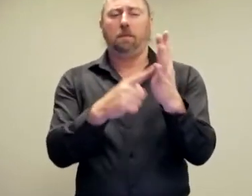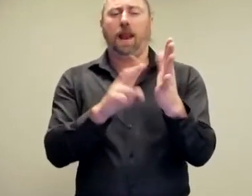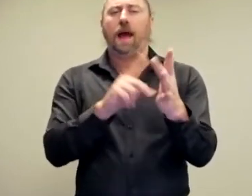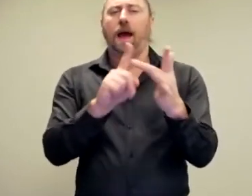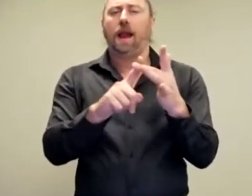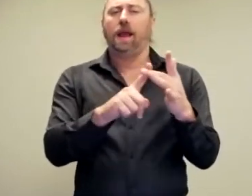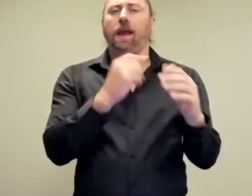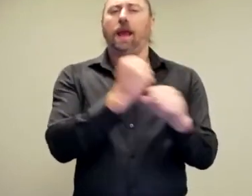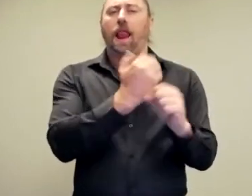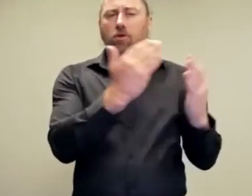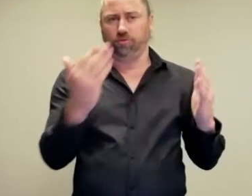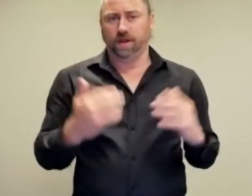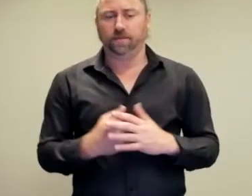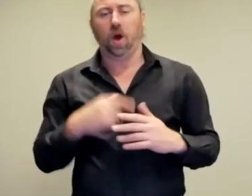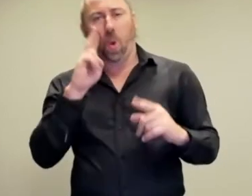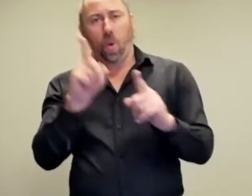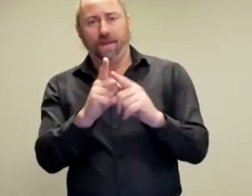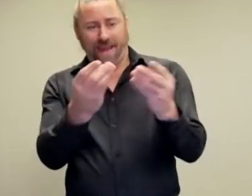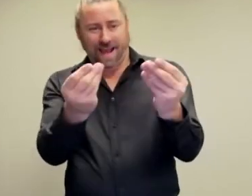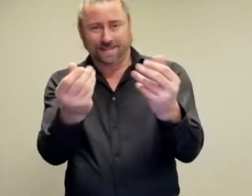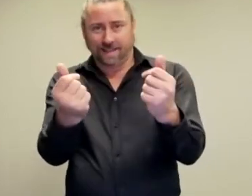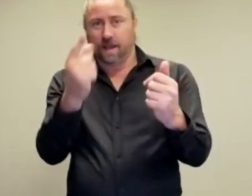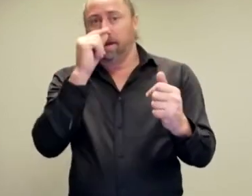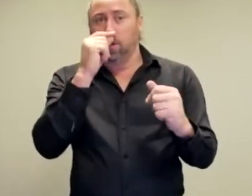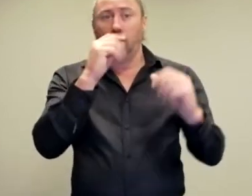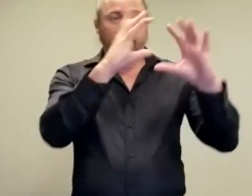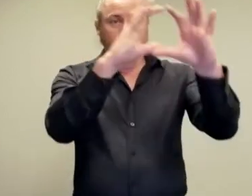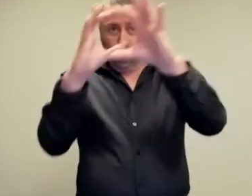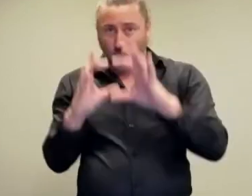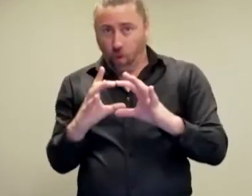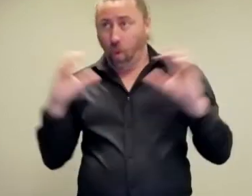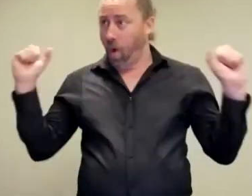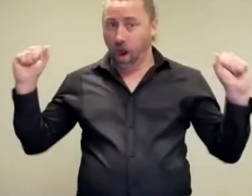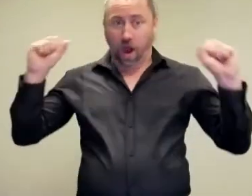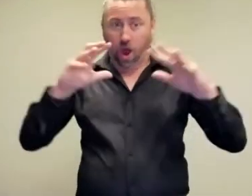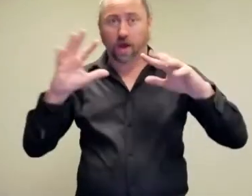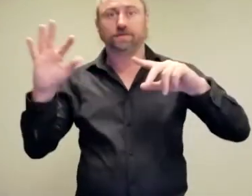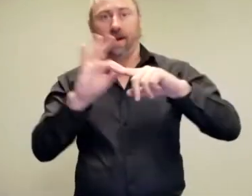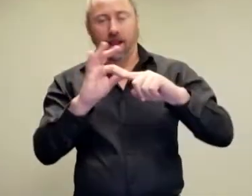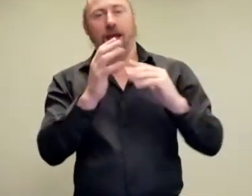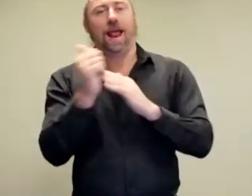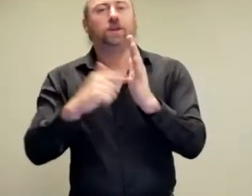I explored the aesthetic potential of circles light and colour in relation to modernism's legacy,